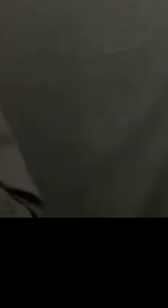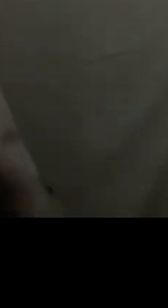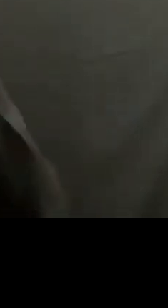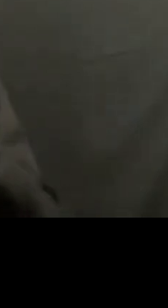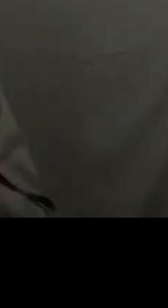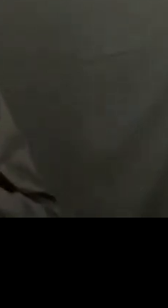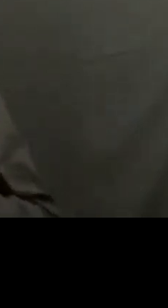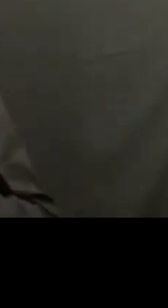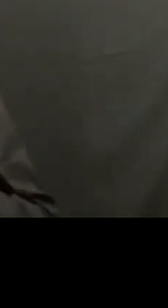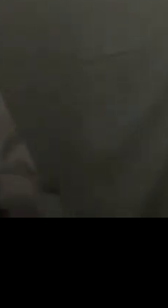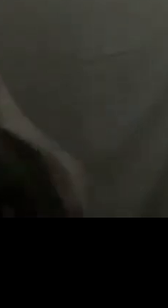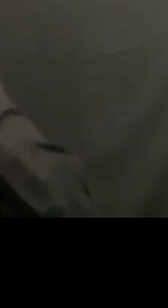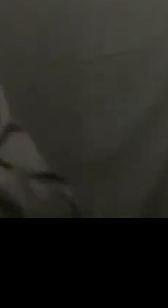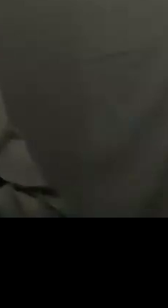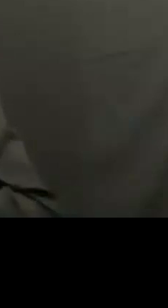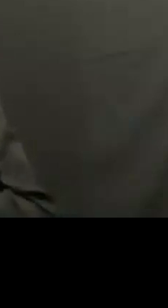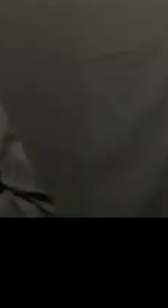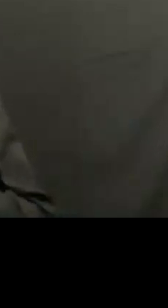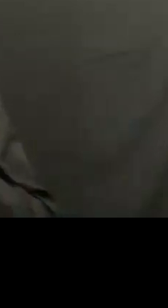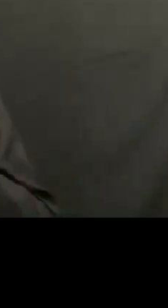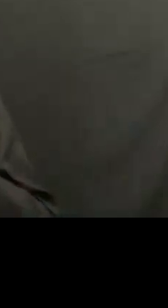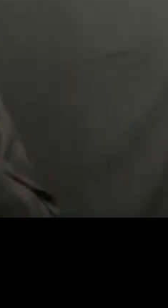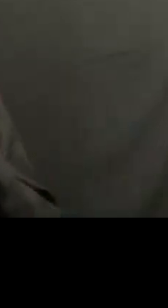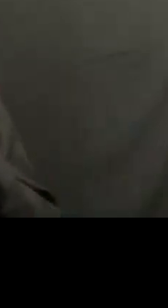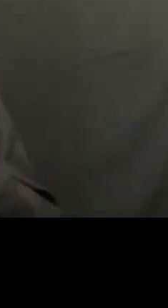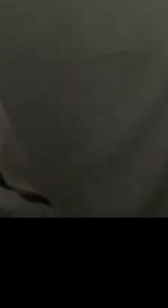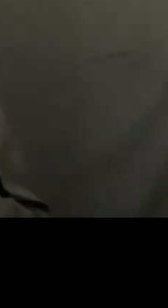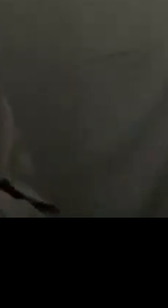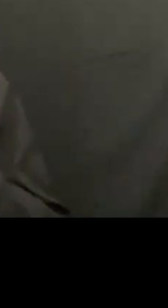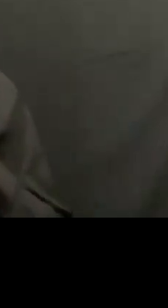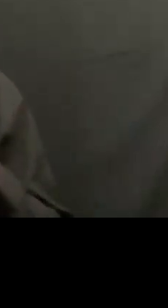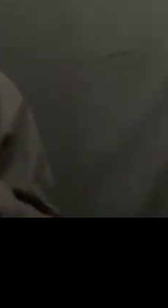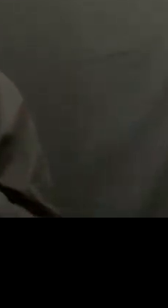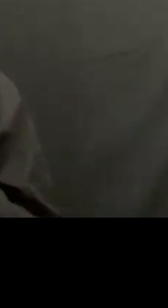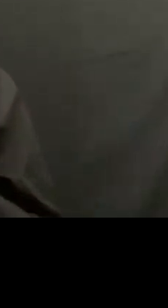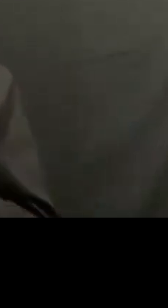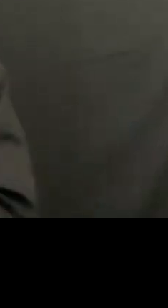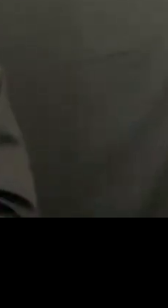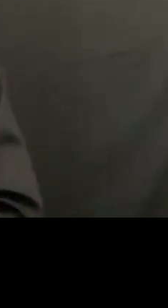So what I would say is-- and I would defer to Dawn about what can be done.